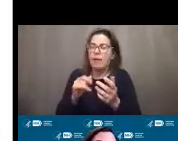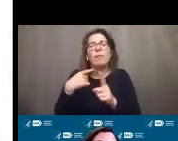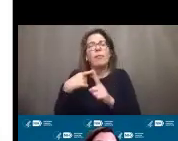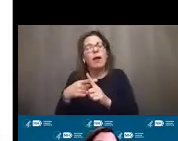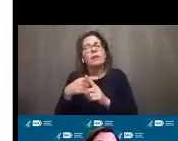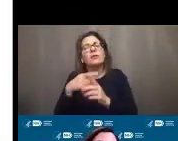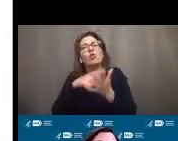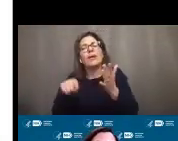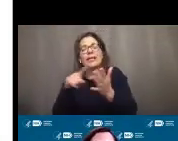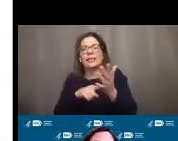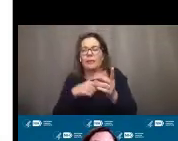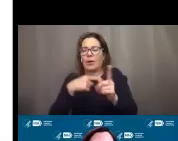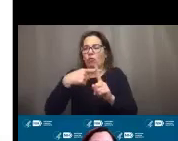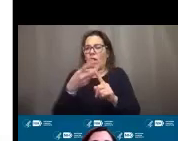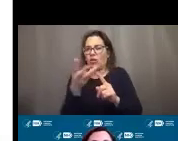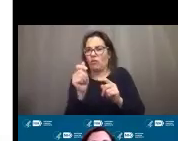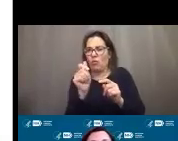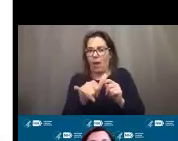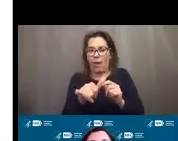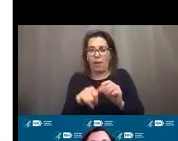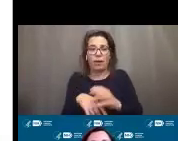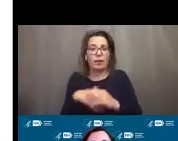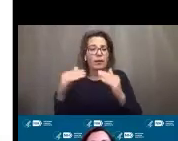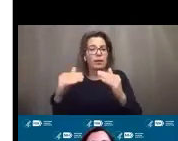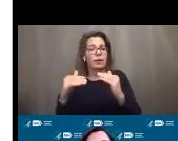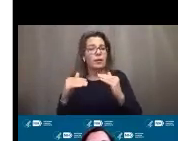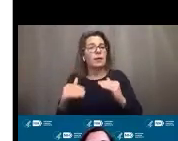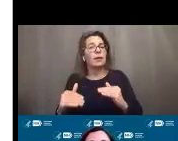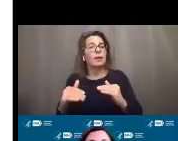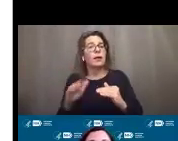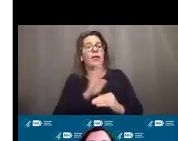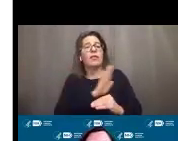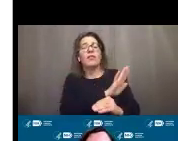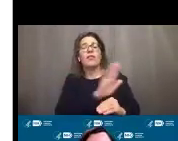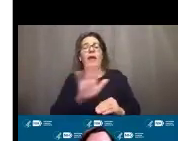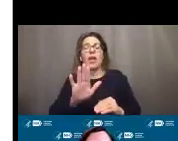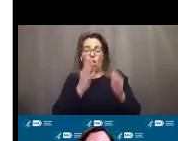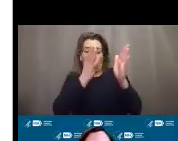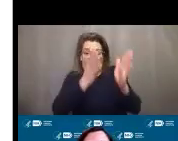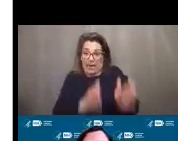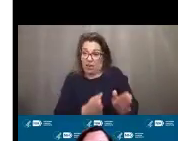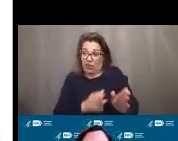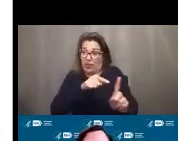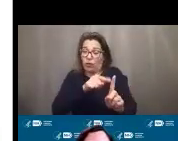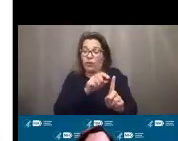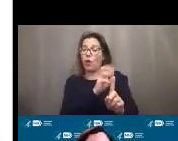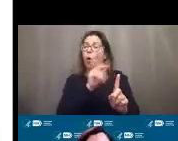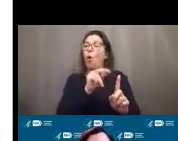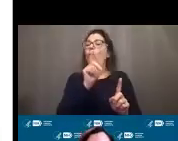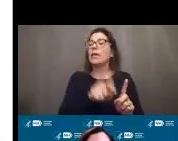If you do have an NIH award, what is it? So if I could cue that poll,